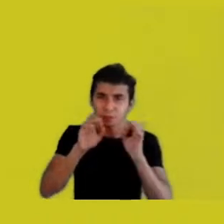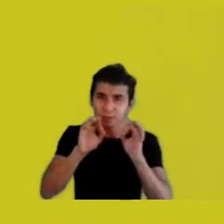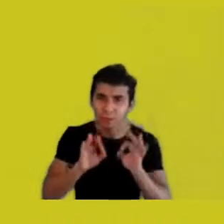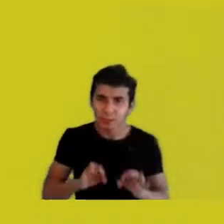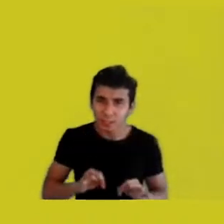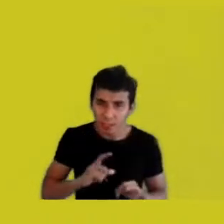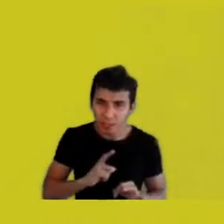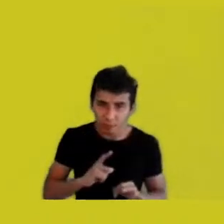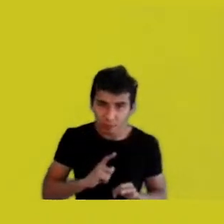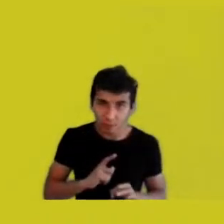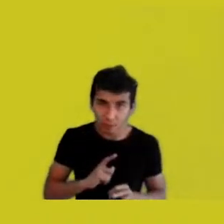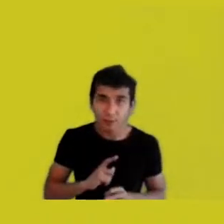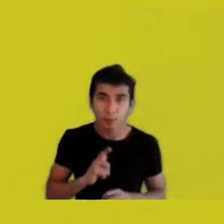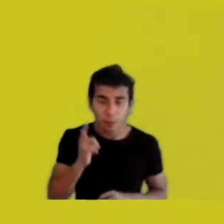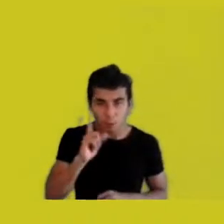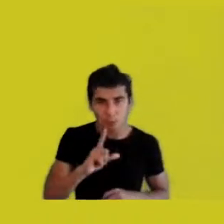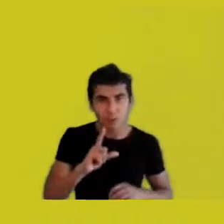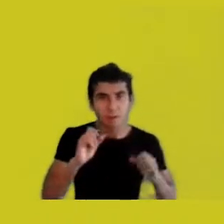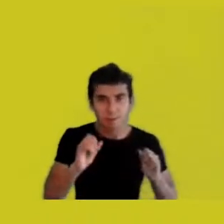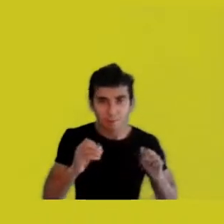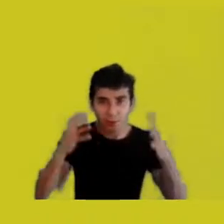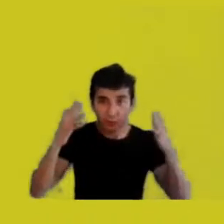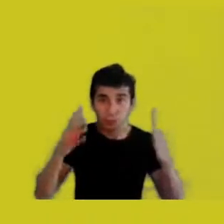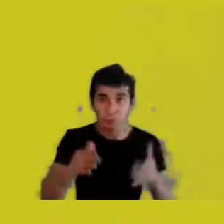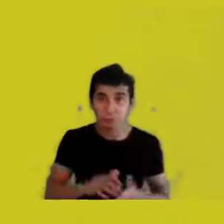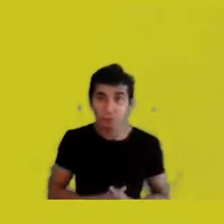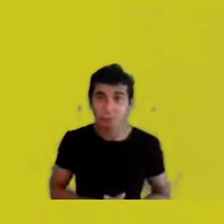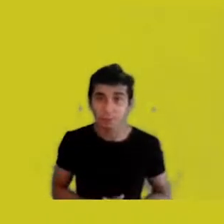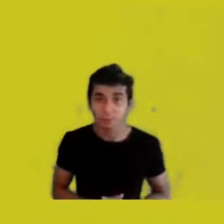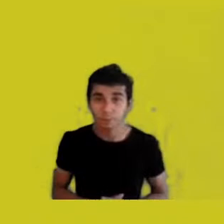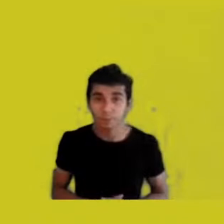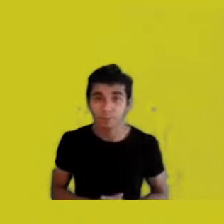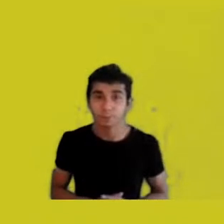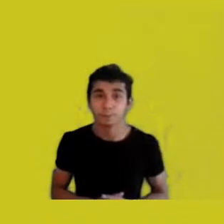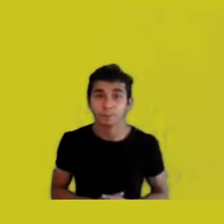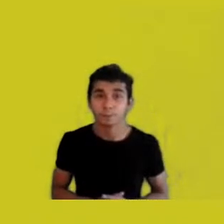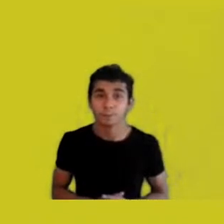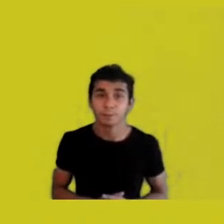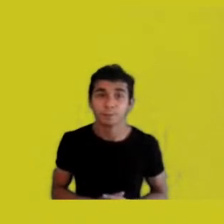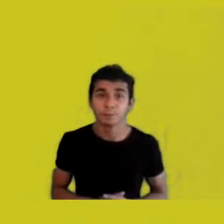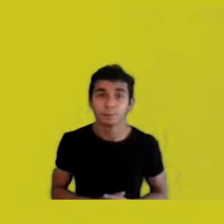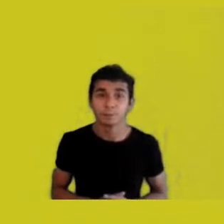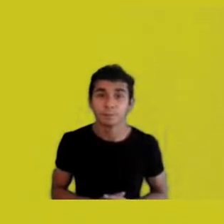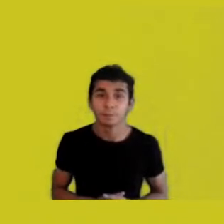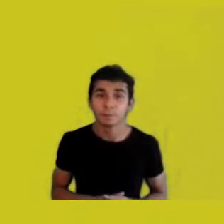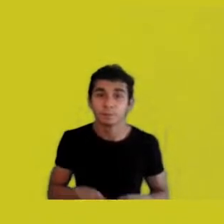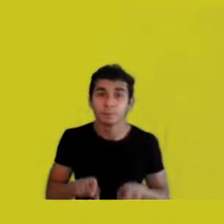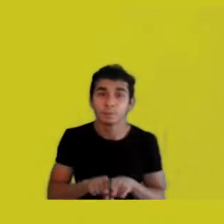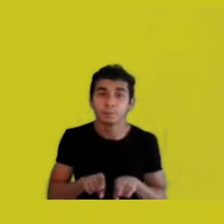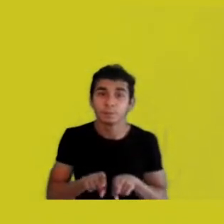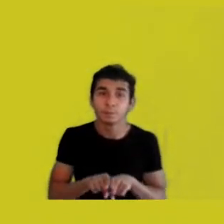and soaking the water or a certain state of things established there